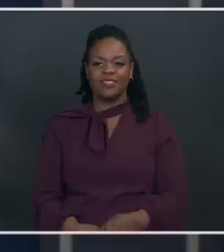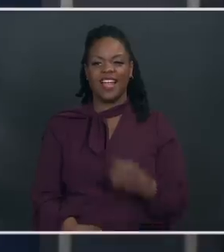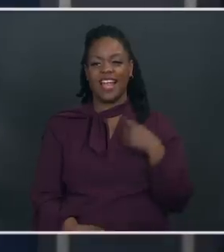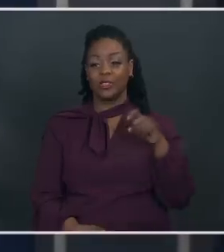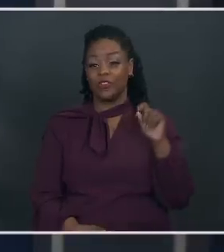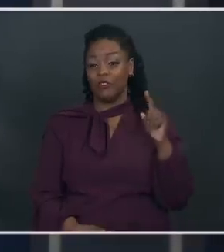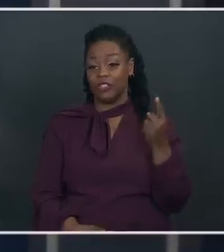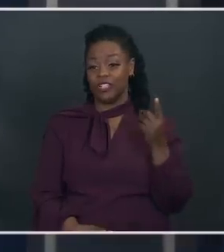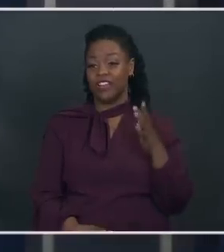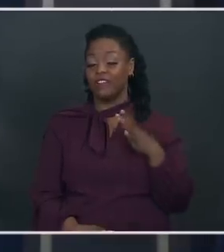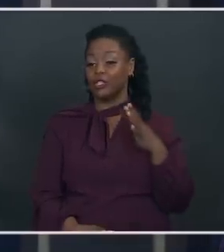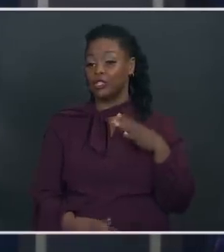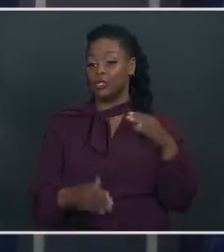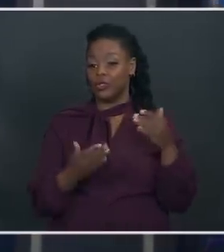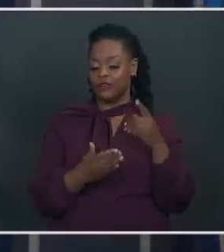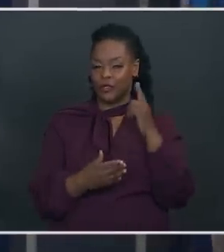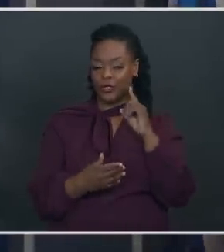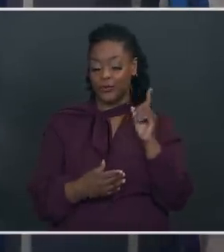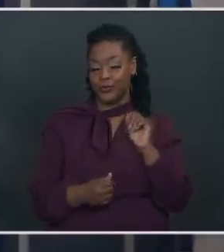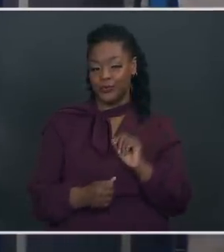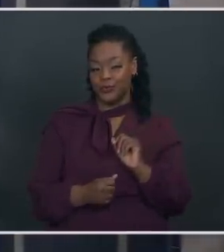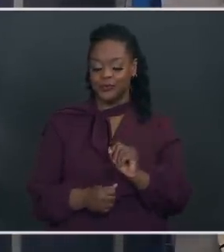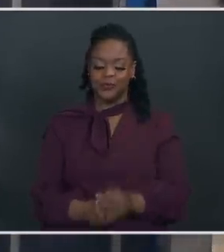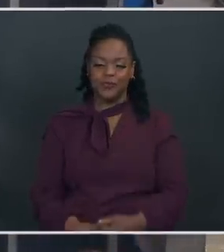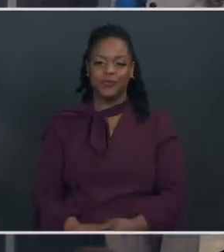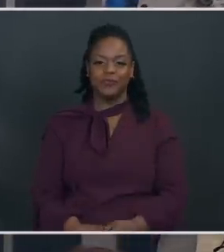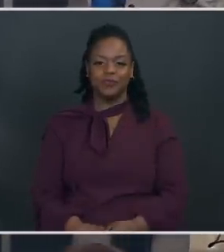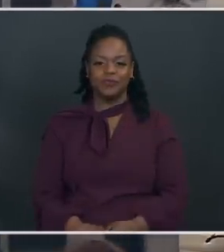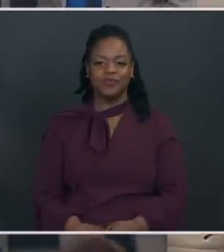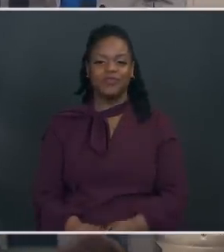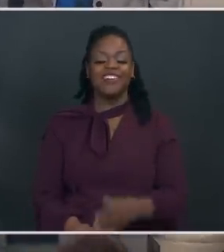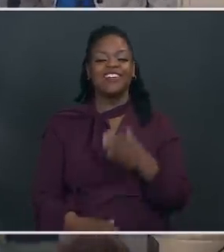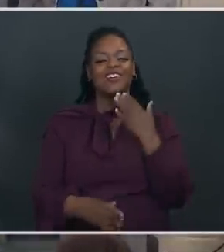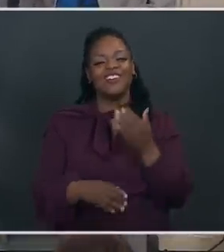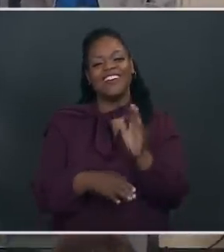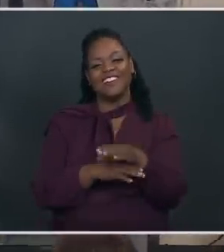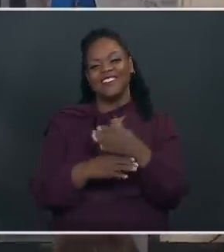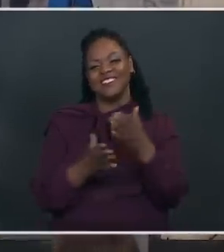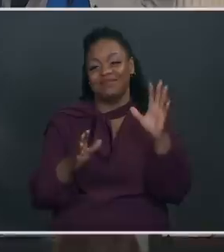Ms. Psaki: Good afternoon. President Biden is continuing to follow through